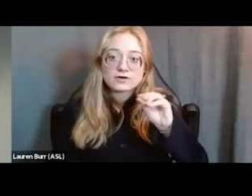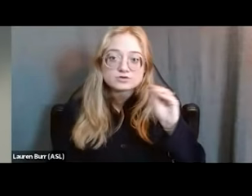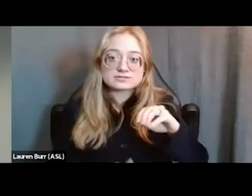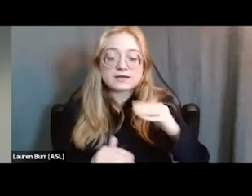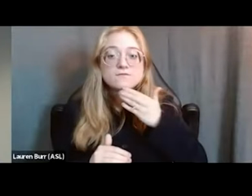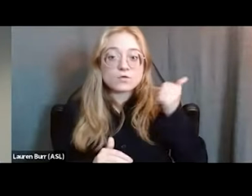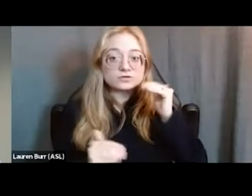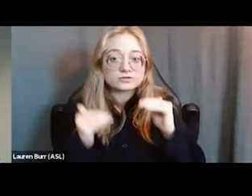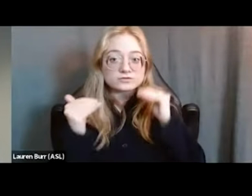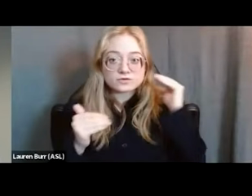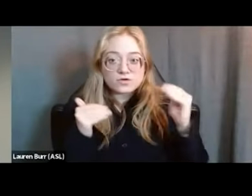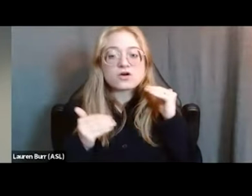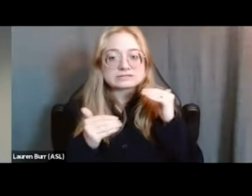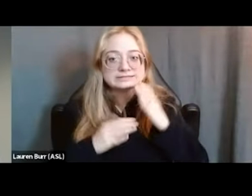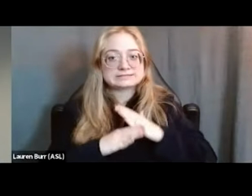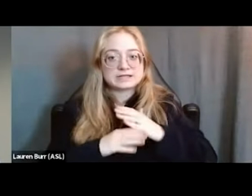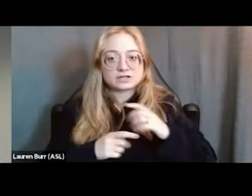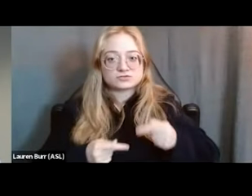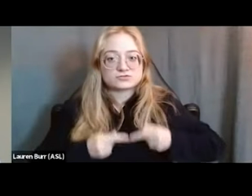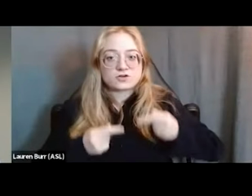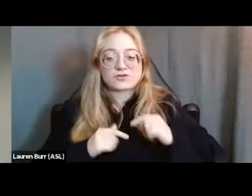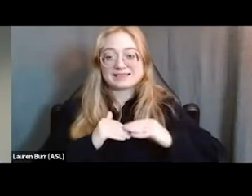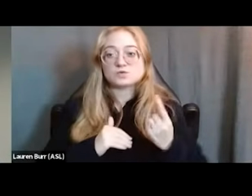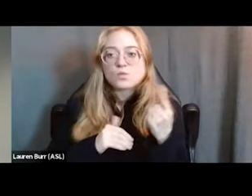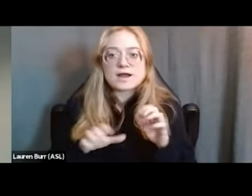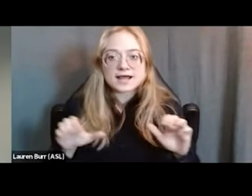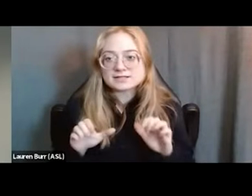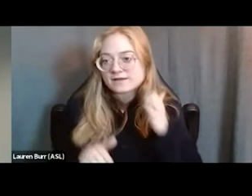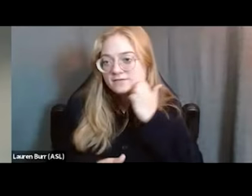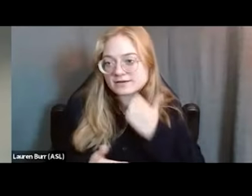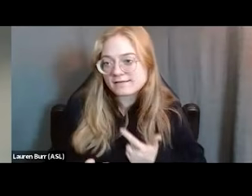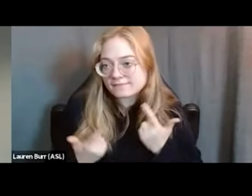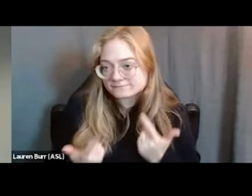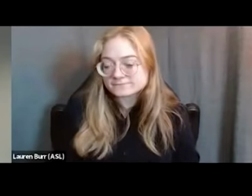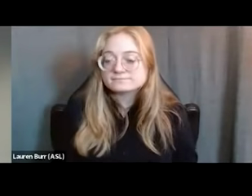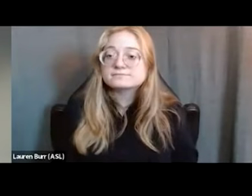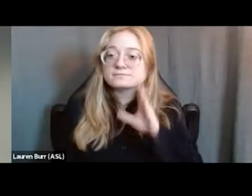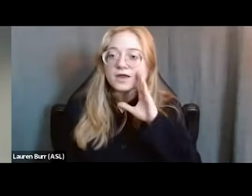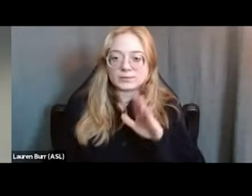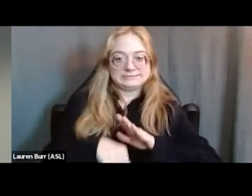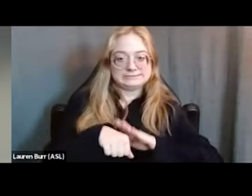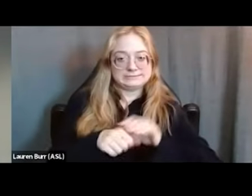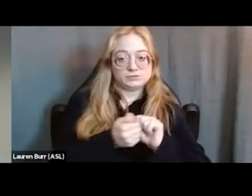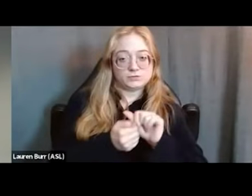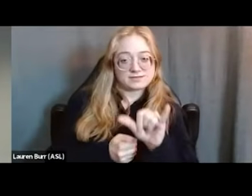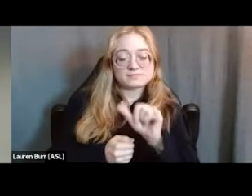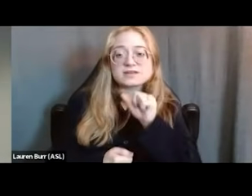have difficulty in at least one activity of daily living. What I will say in the caveat along with that is that it is not necessarily